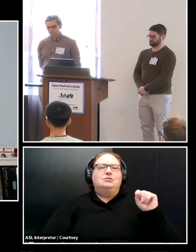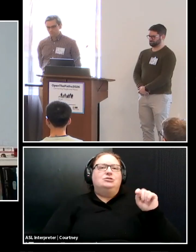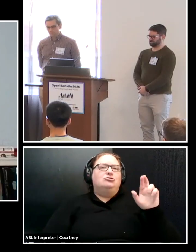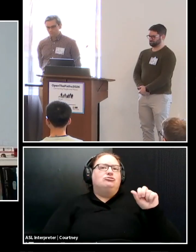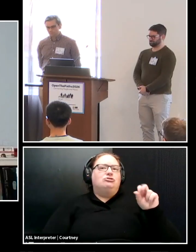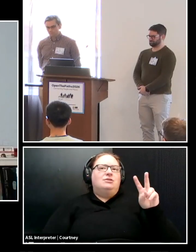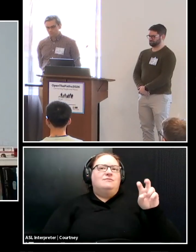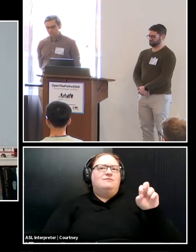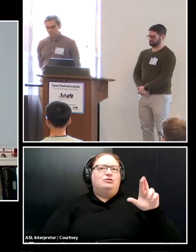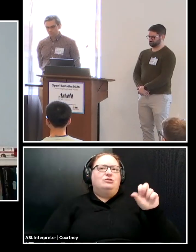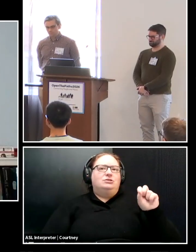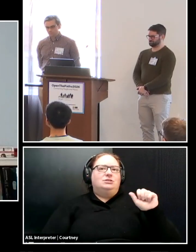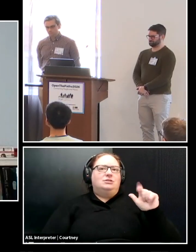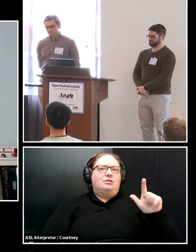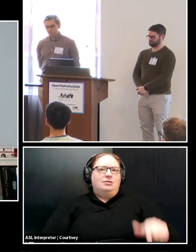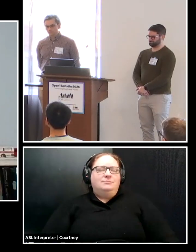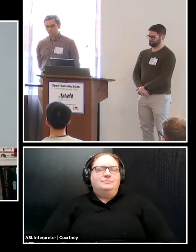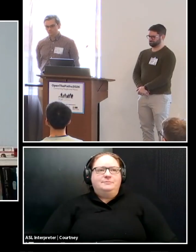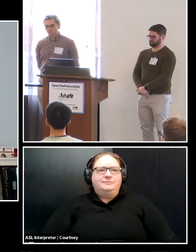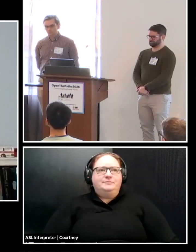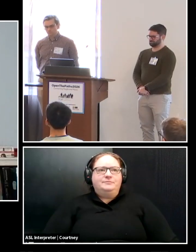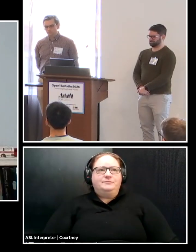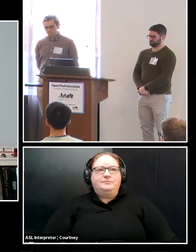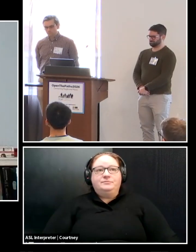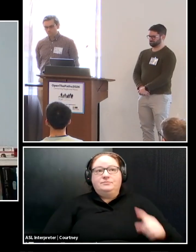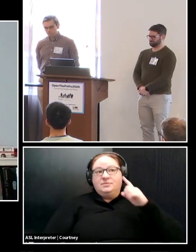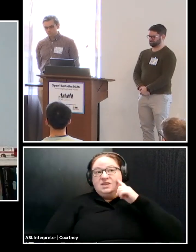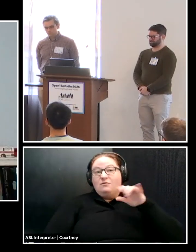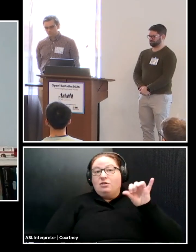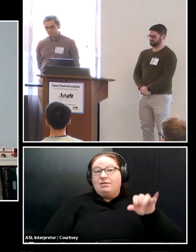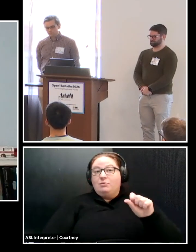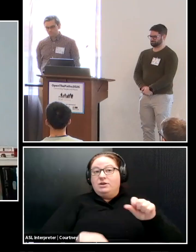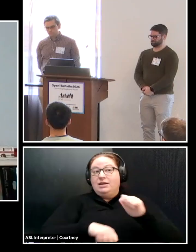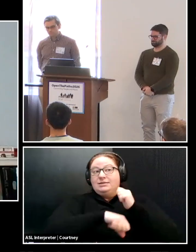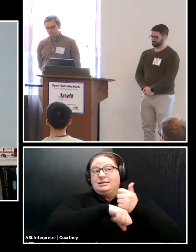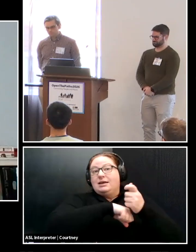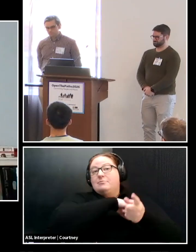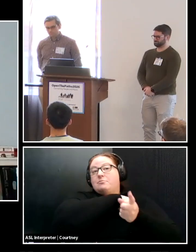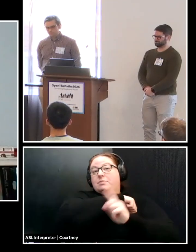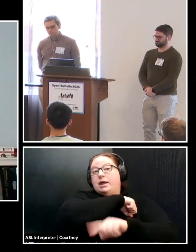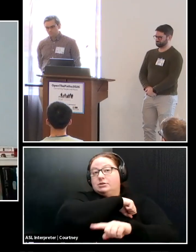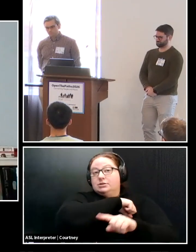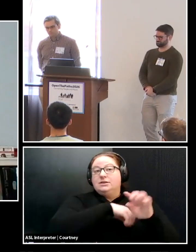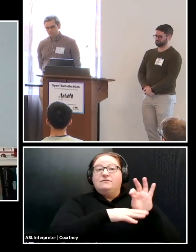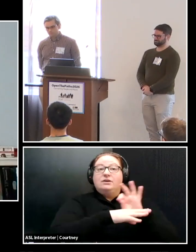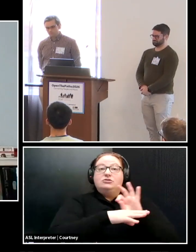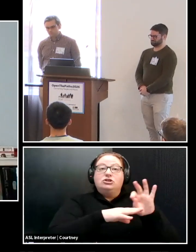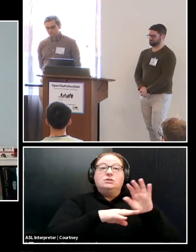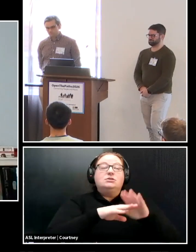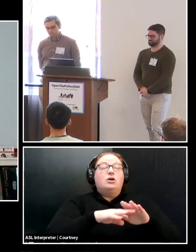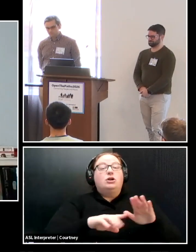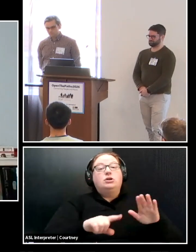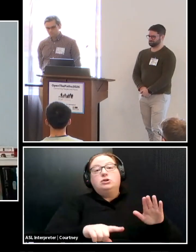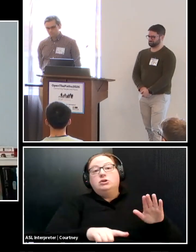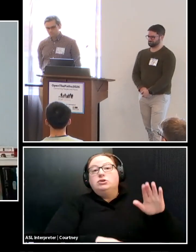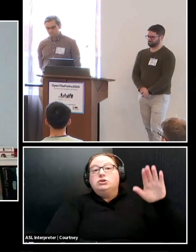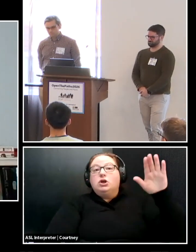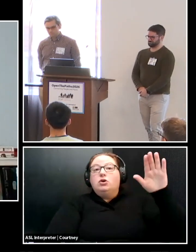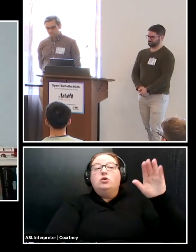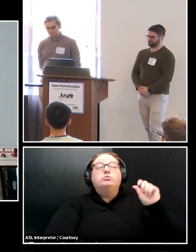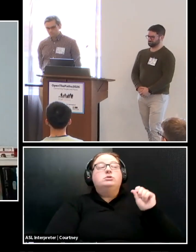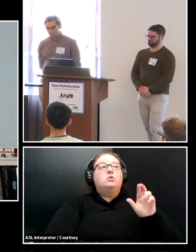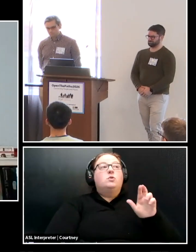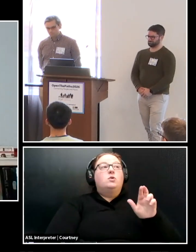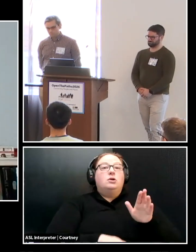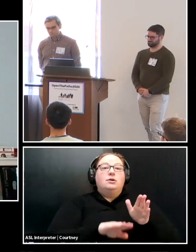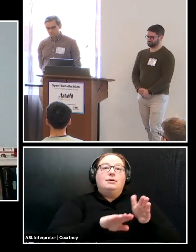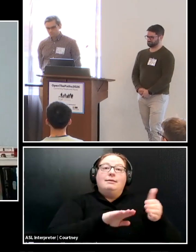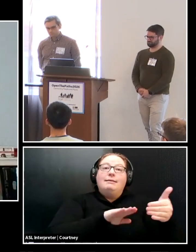in that we can set kind of penalty functions on slopes or um traversing edges that have different